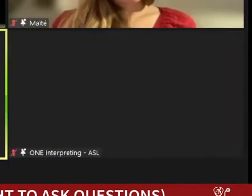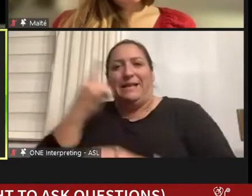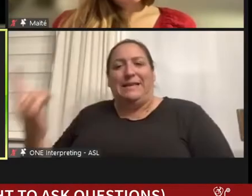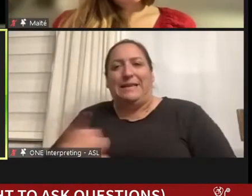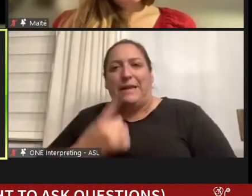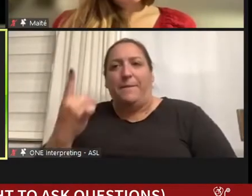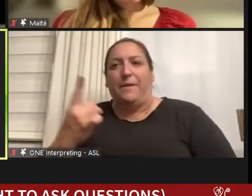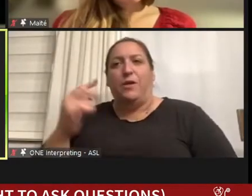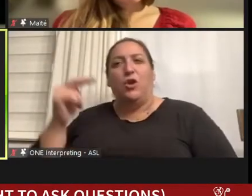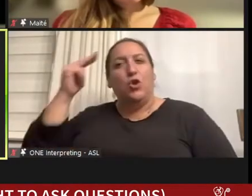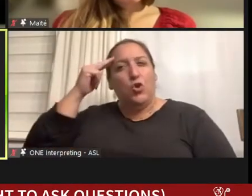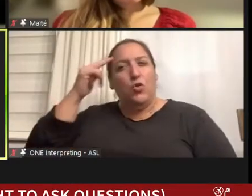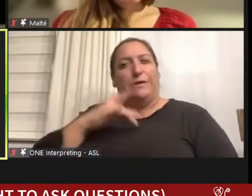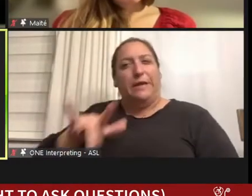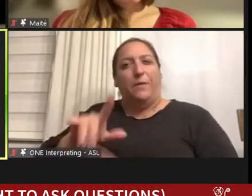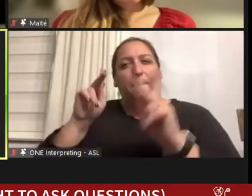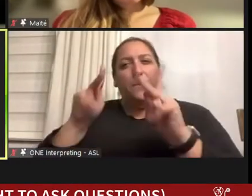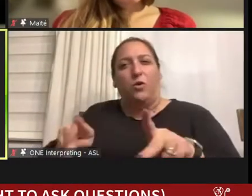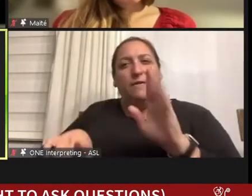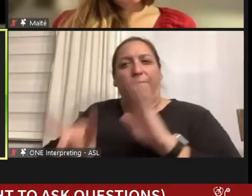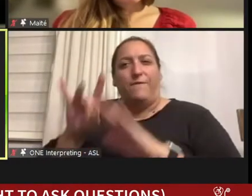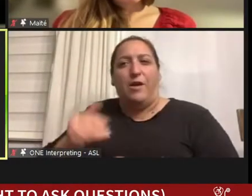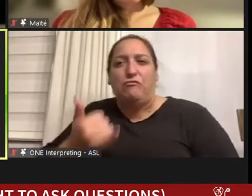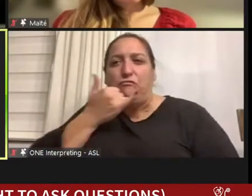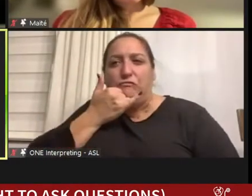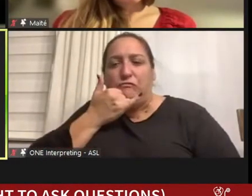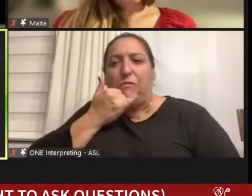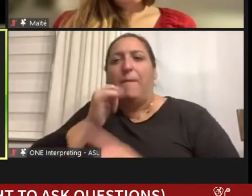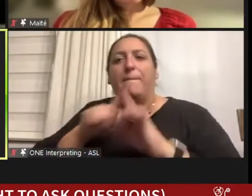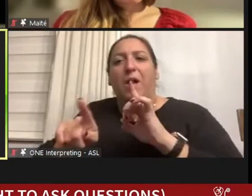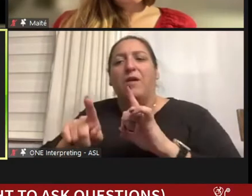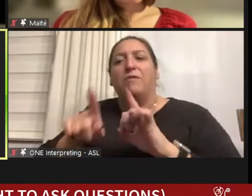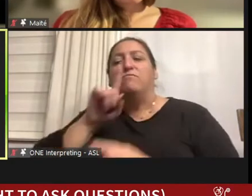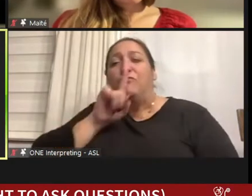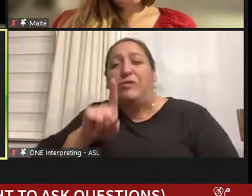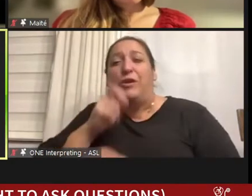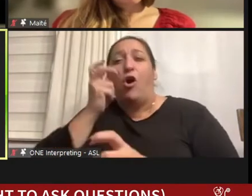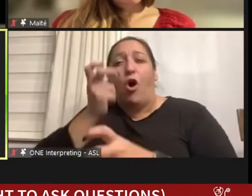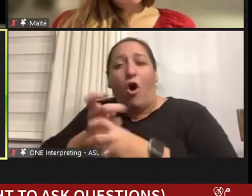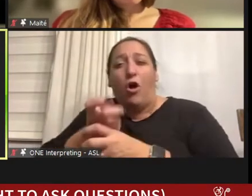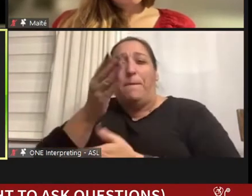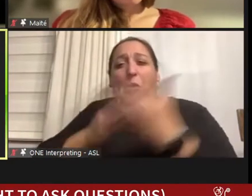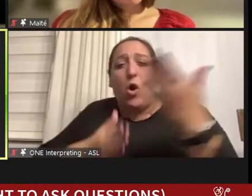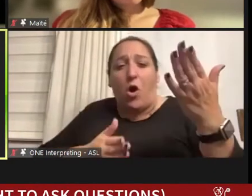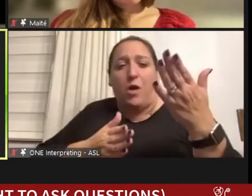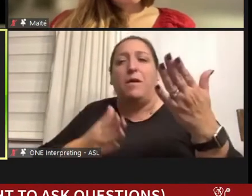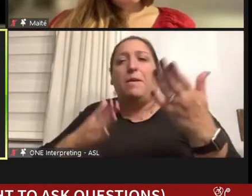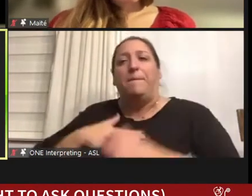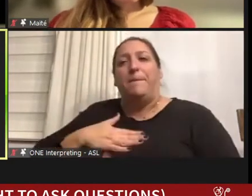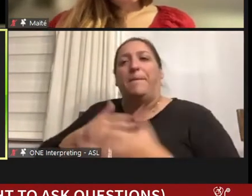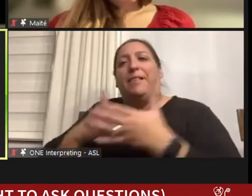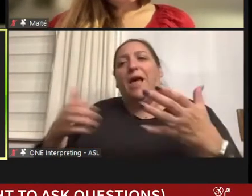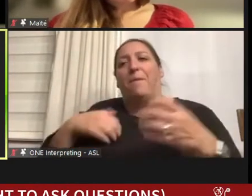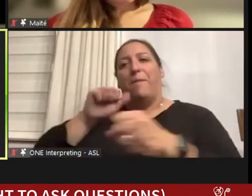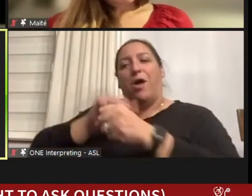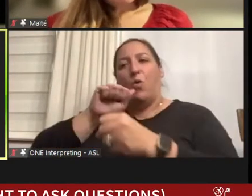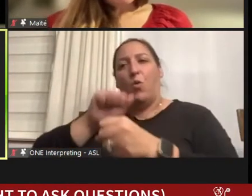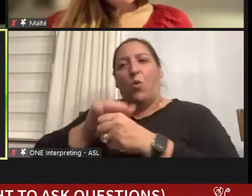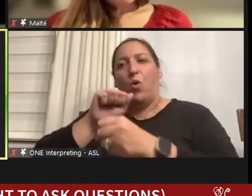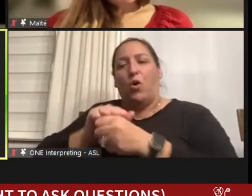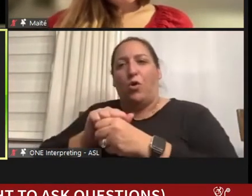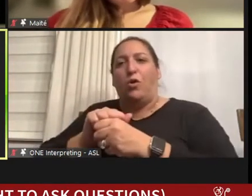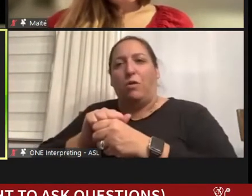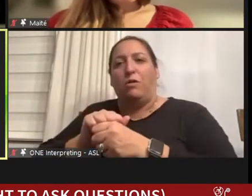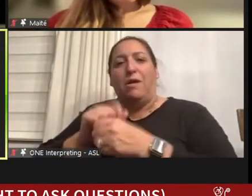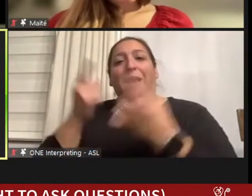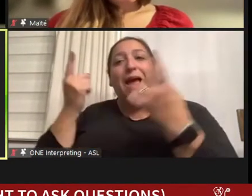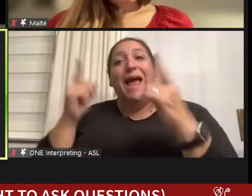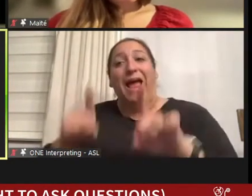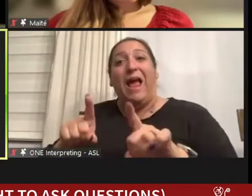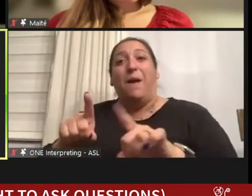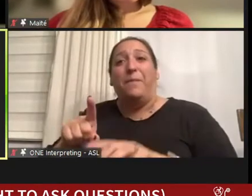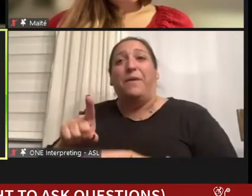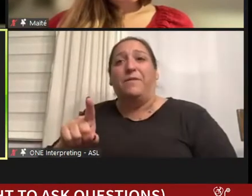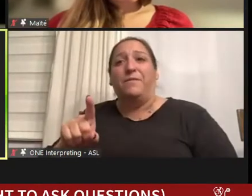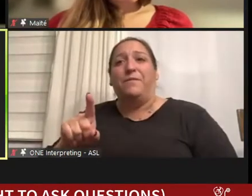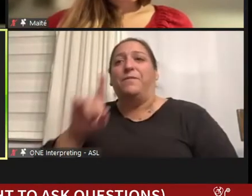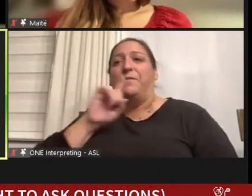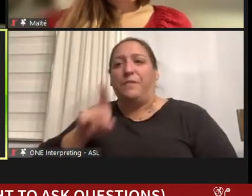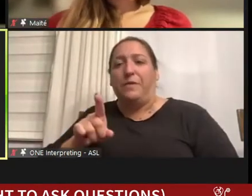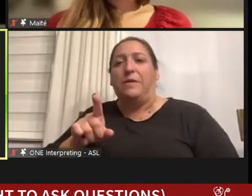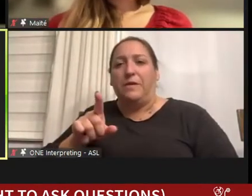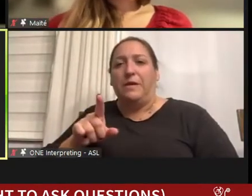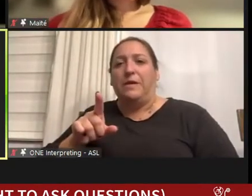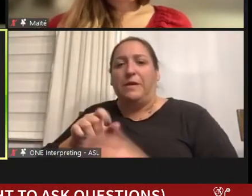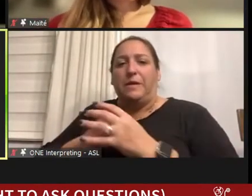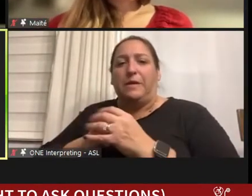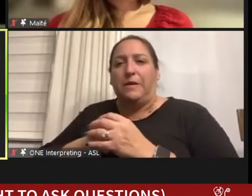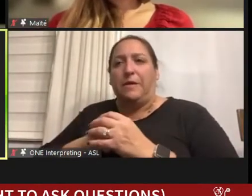can find it incorrect. But the hardest part is bringing up things that are actually harder for